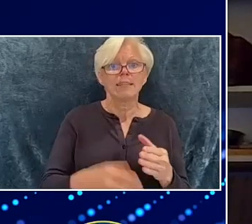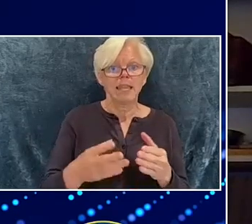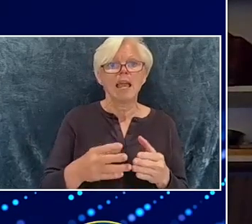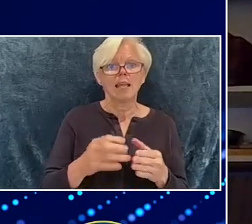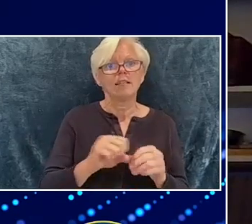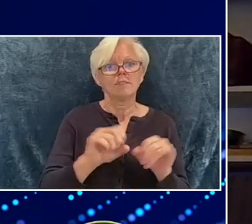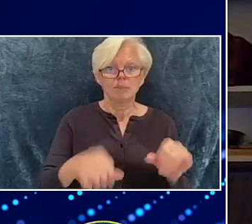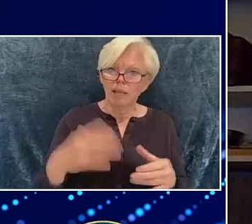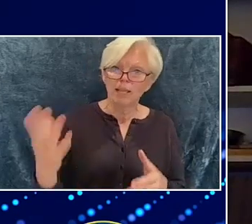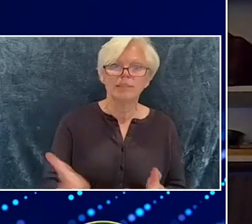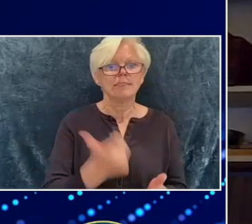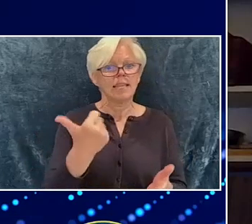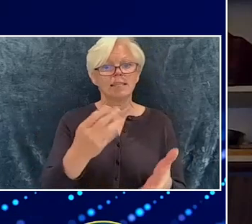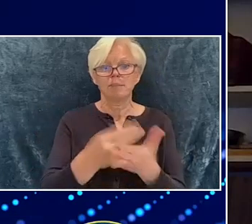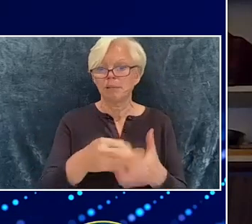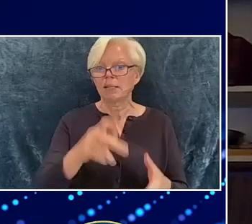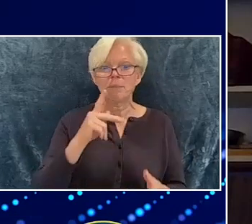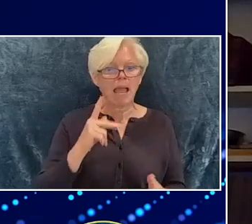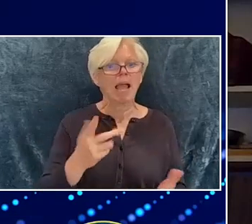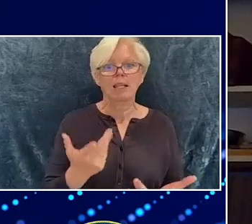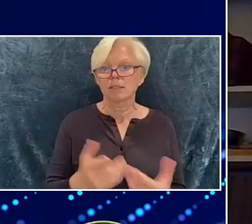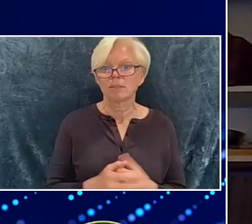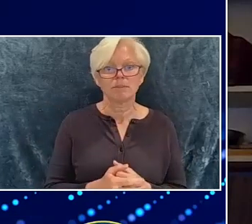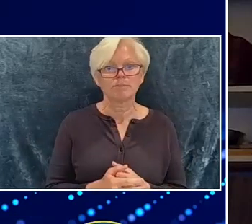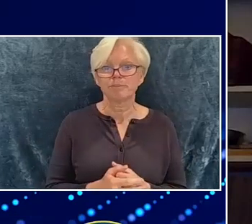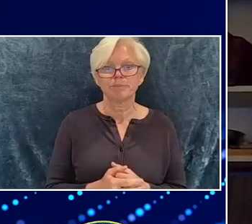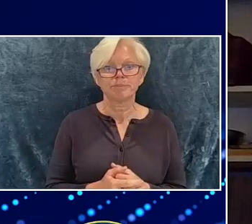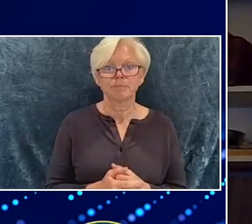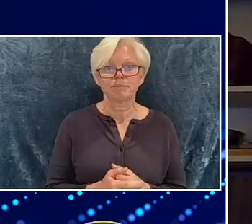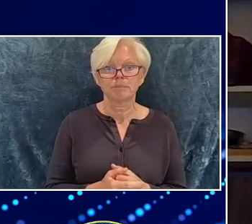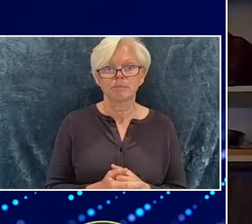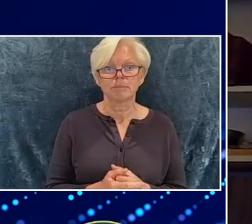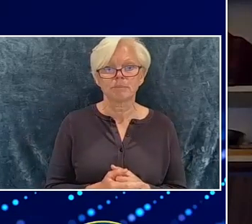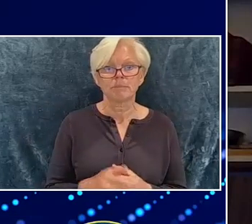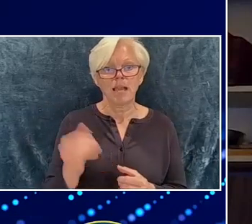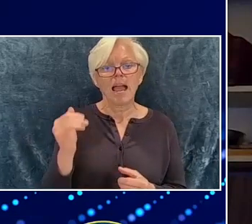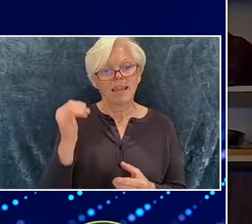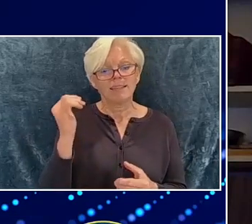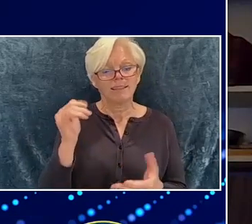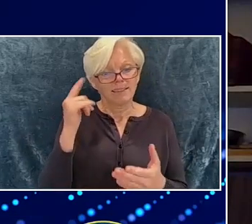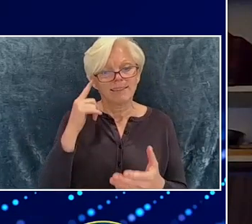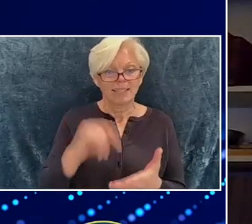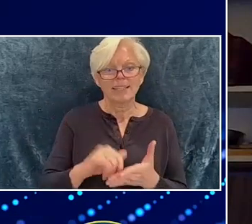money back. So that's I guess, where we are with that. As far as inclusive access